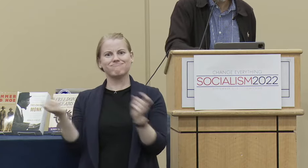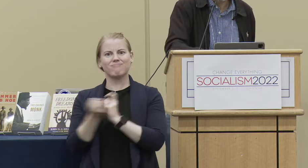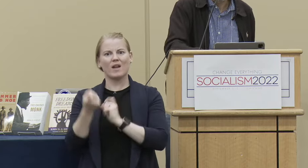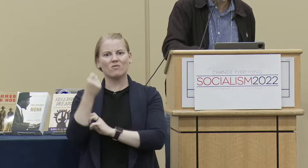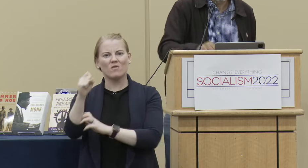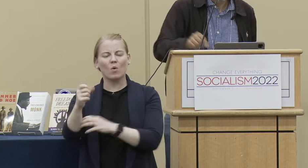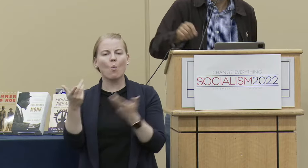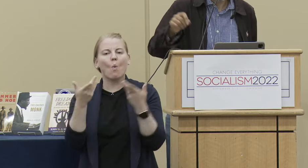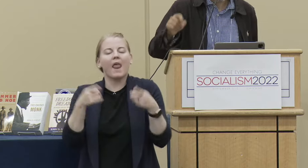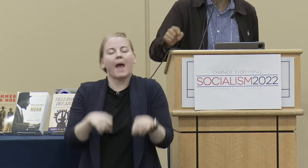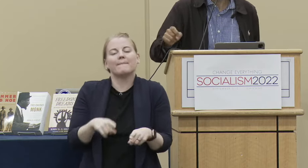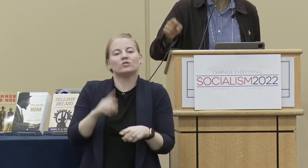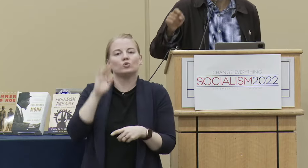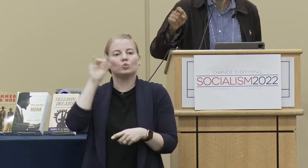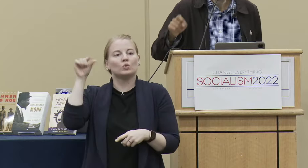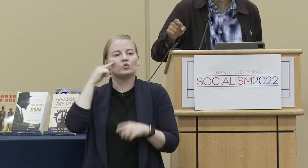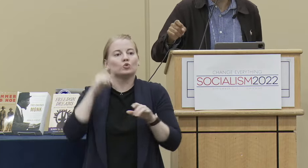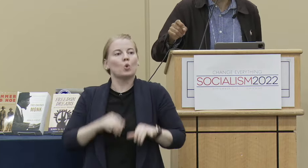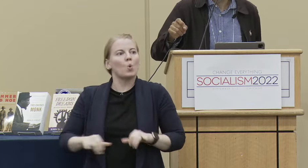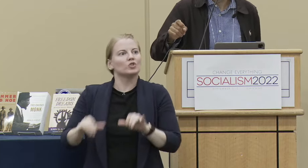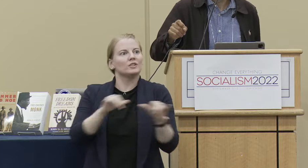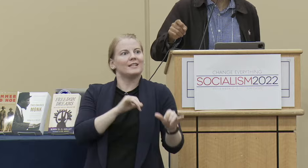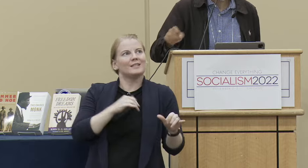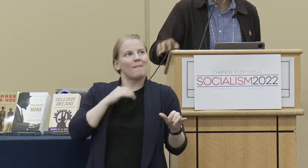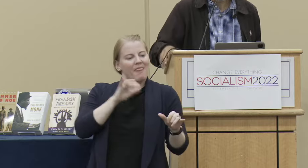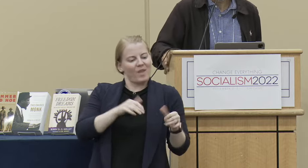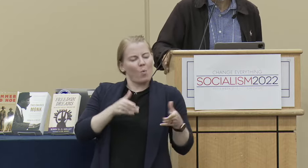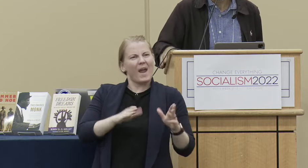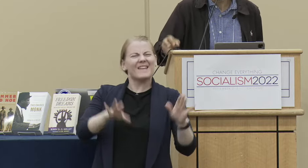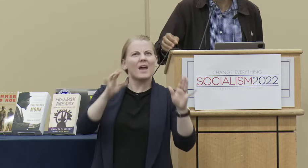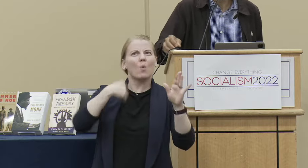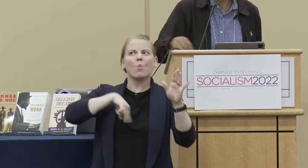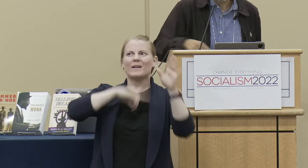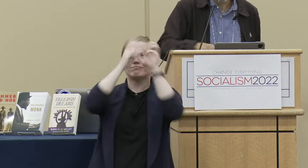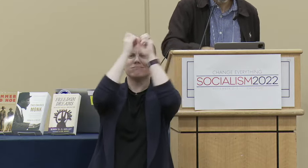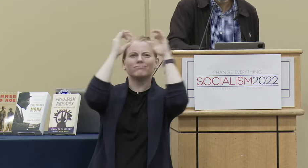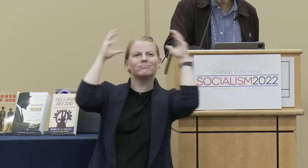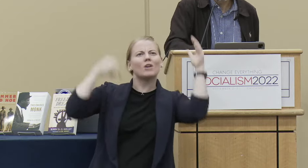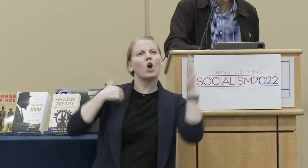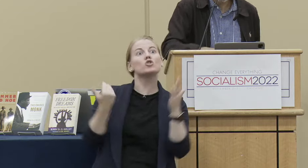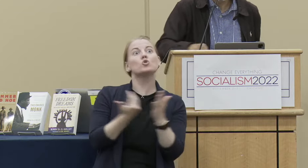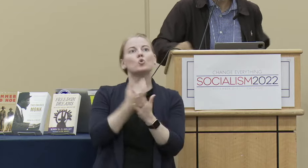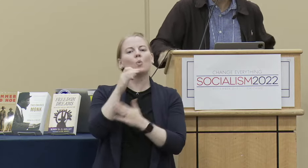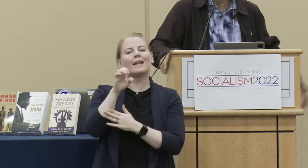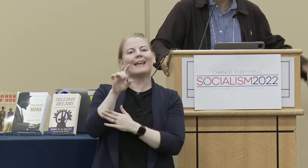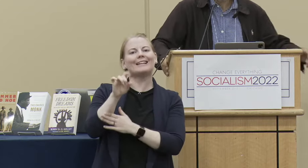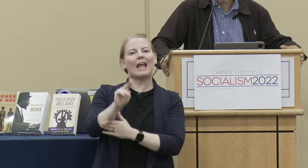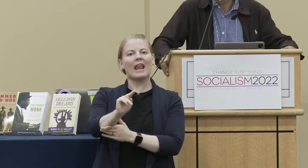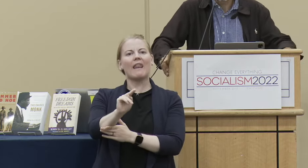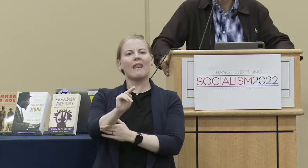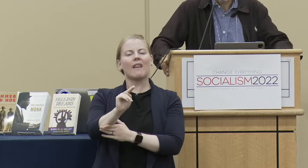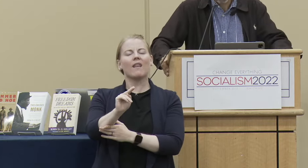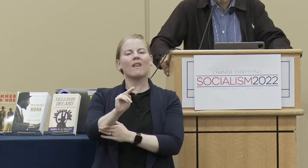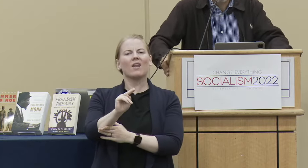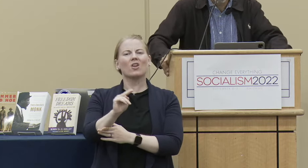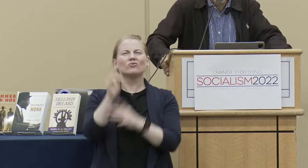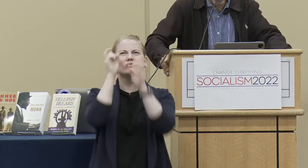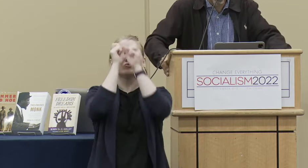us to radical movements in the first place? What had happened to socialism, the way we imagined it? What had happened